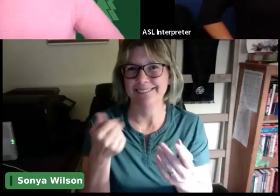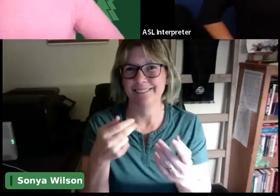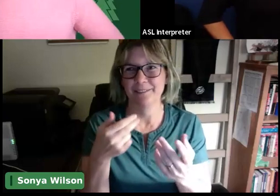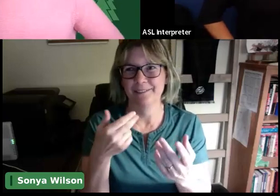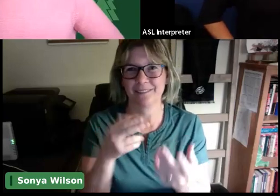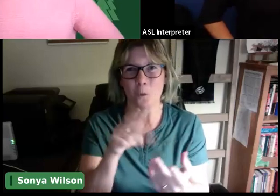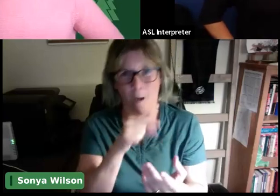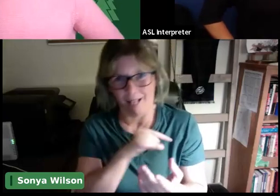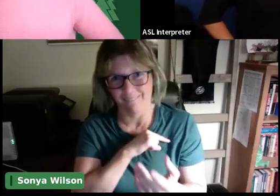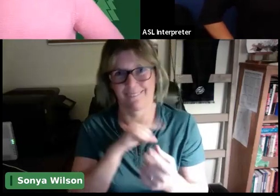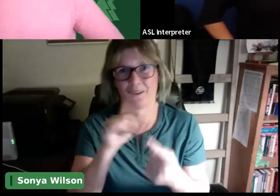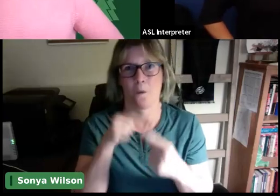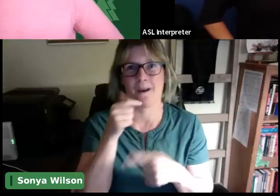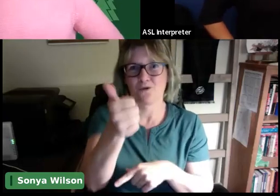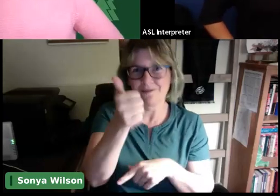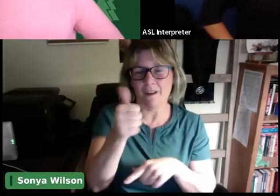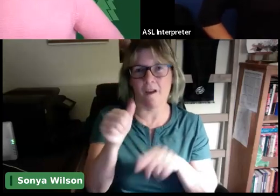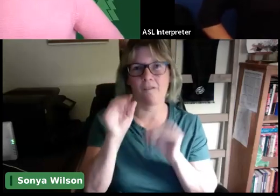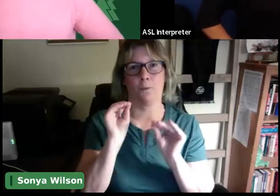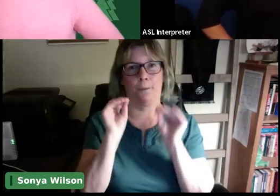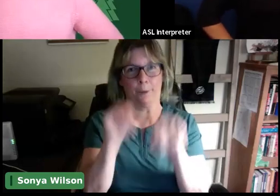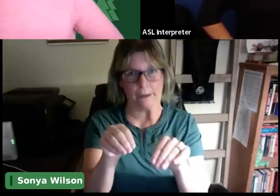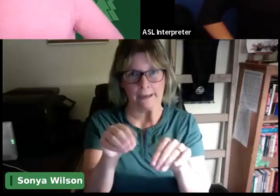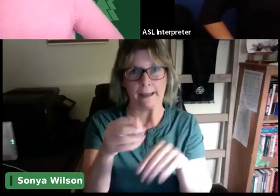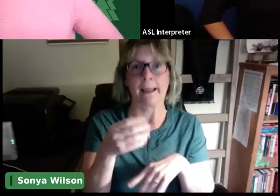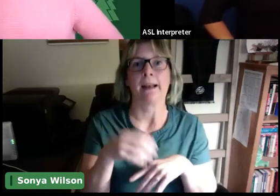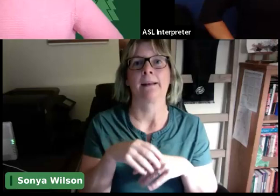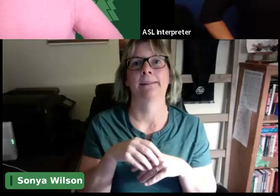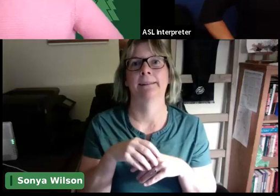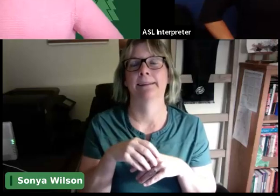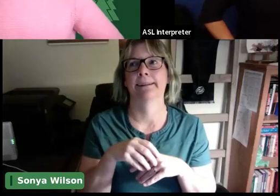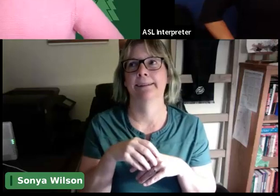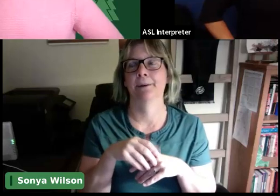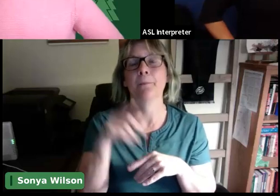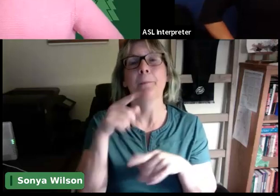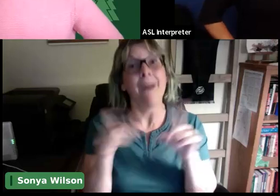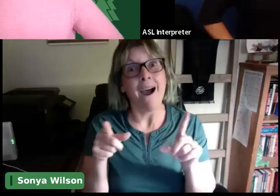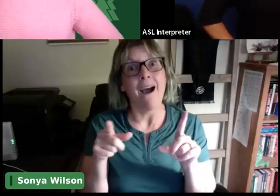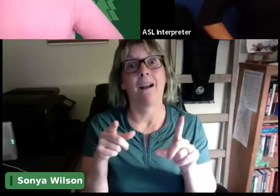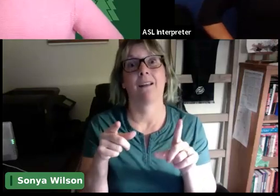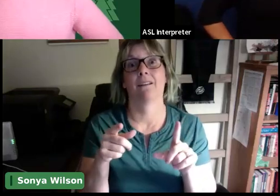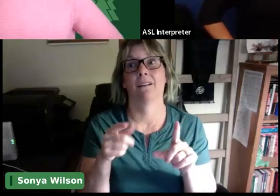And it's just always best to use the human hands that quality. Where you can embed them in there.